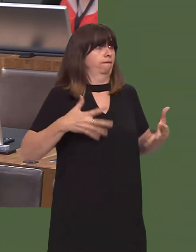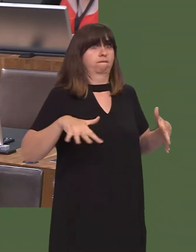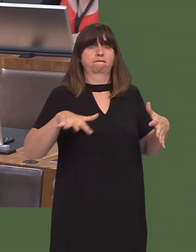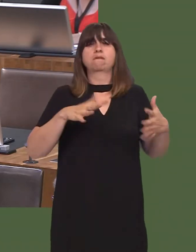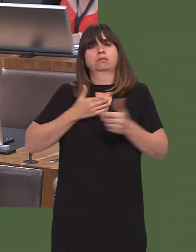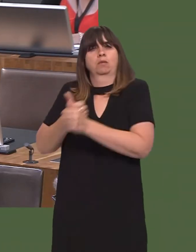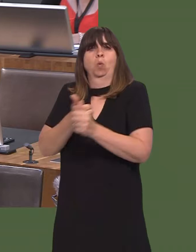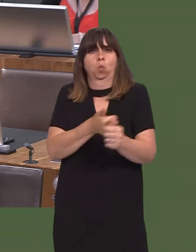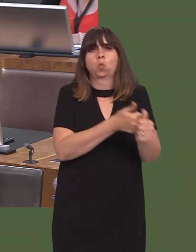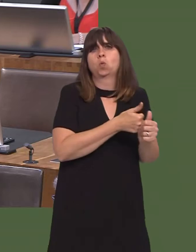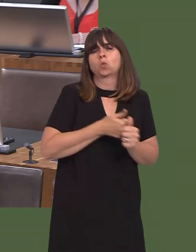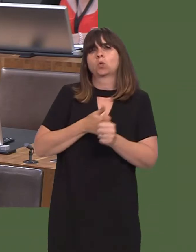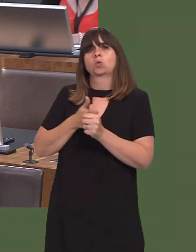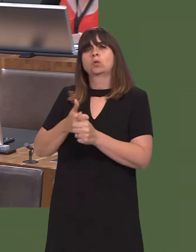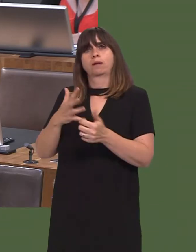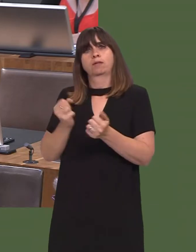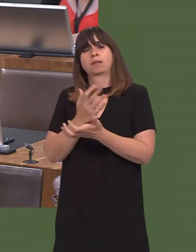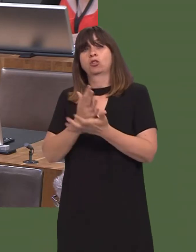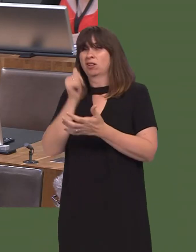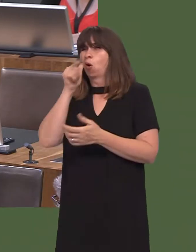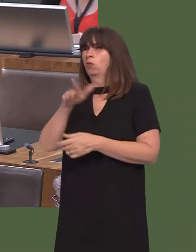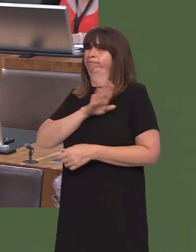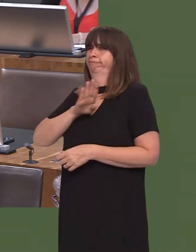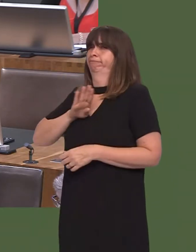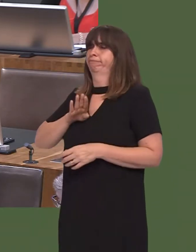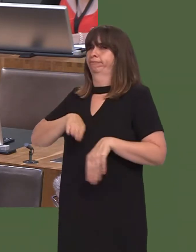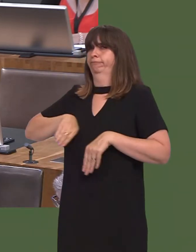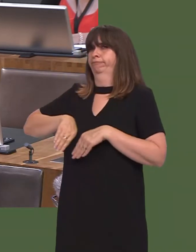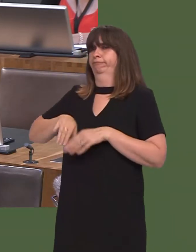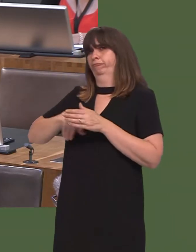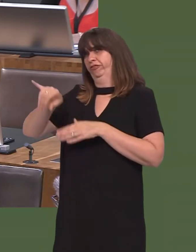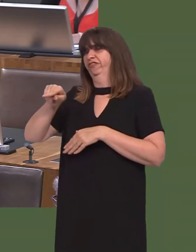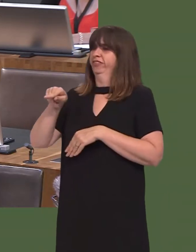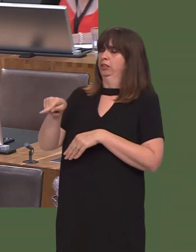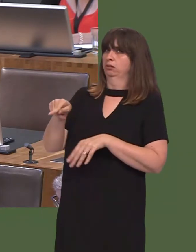place because we recognise, of course, that there are many members of the armed services,